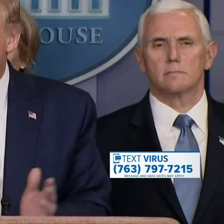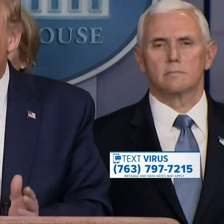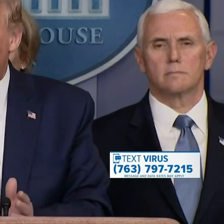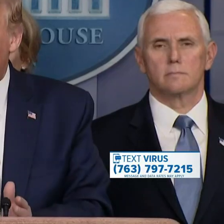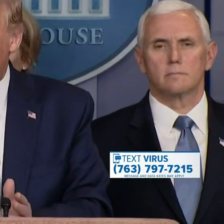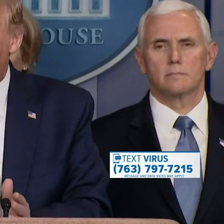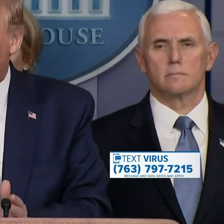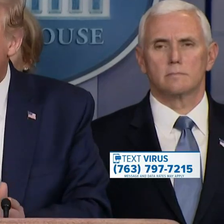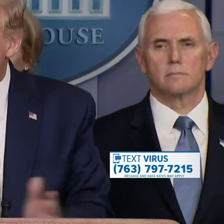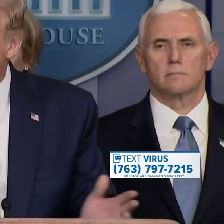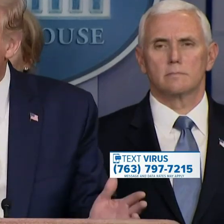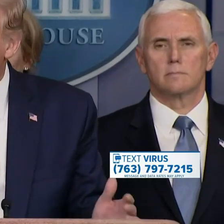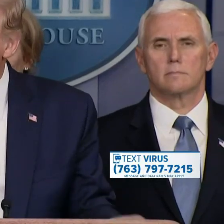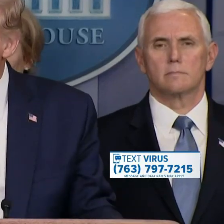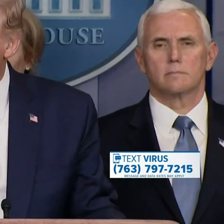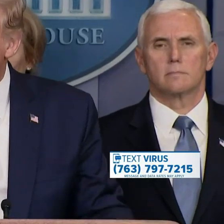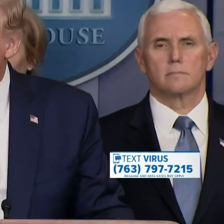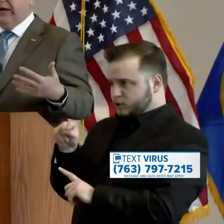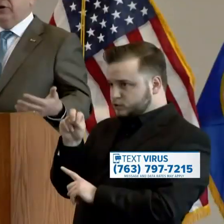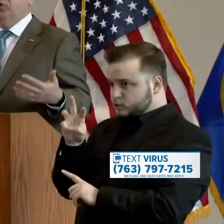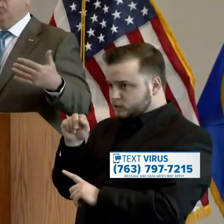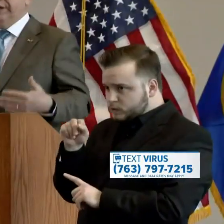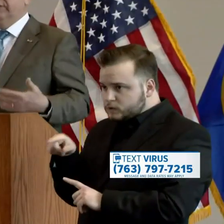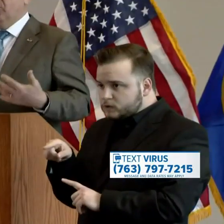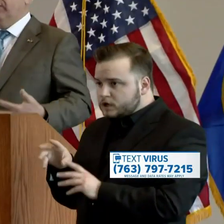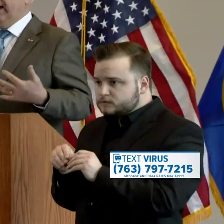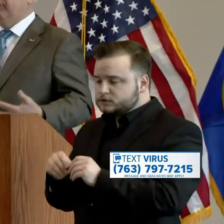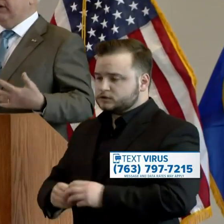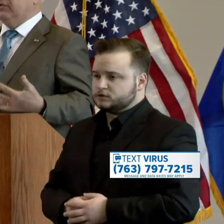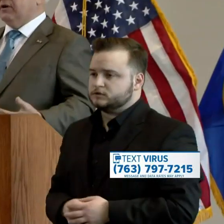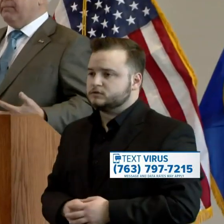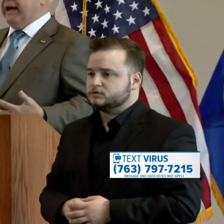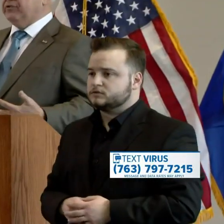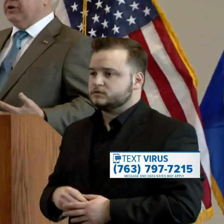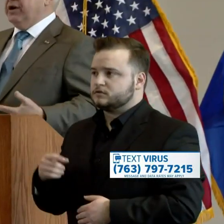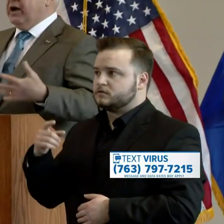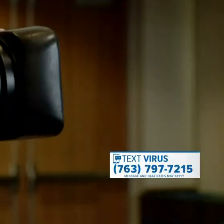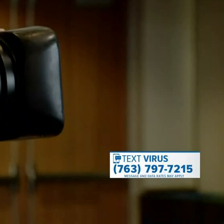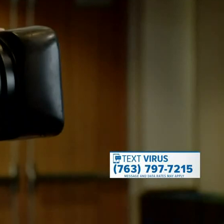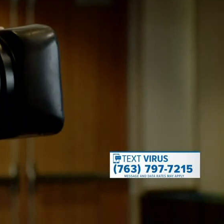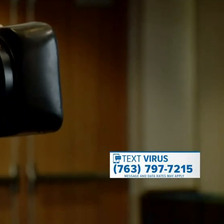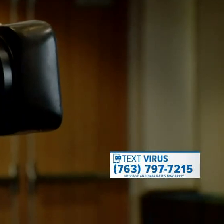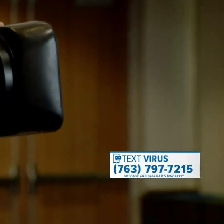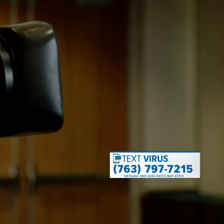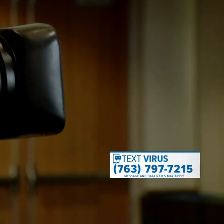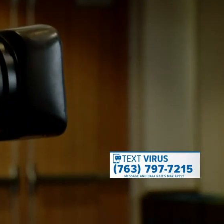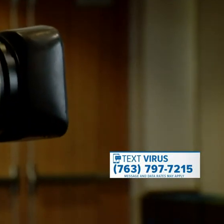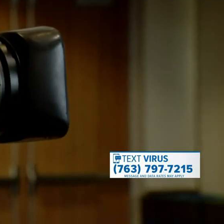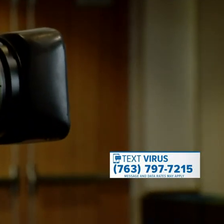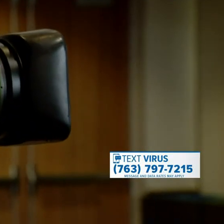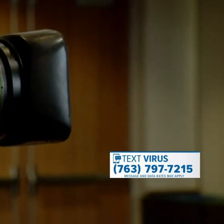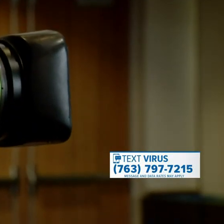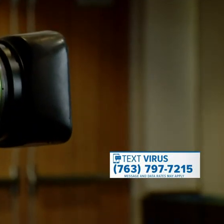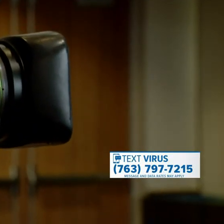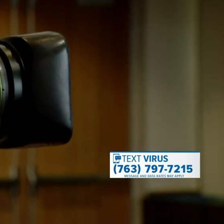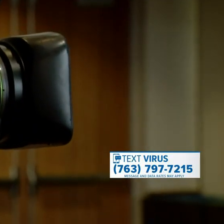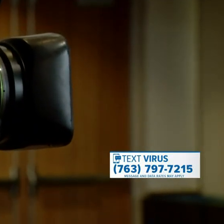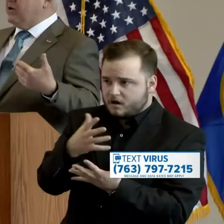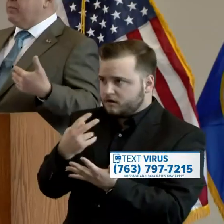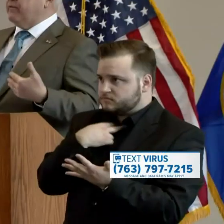WE ARE SUPPOSED TO HAVE HIGH TESTING CAPACITY IN 14 OF THE TESTING CAPACITY IN 14 OF THE TESTING CAPACITY IN 14 OF THE MOST TESTING CAPACITY IN 14 OF THE MOST INFECTED TESTING CAPACITY IN 14 OF THE MOST INFECTED AREAS, TESTING CAPACITY IN 14 OF THE MOST INFECTED AREAS, BUT TESTING CAPACITY IN 14 OF THE MOST INFECTED AREAS, BUT WHAT MOST INFECTED AREAS, BUT WHAT MOST INFECTED AREAS, BUT WHAT IT MOST INFECTED AREAS, BUT WHAT IT DID MOST INFECTED AREAS, BUT WHAT IT DID WAS MOST INFECTED AREAS, BUT WHAT IT DID WAS IT MOST INFECTED AREAS, BUT WHAT IT DID WAS IT DRIED MOST INFECTED AREAS, BUT WHAT IT DID WAS IT DRIED US MOST INFECTED AREAS, BUT WHAT IT DID WAS IT DRIED US UP MOST INFECTED AREAS, BUT WHAT IT DID WAS IT DRIED US UP TO IT DID WAS IT DRIED US UP TO IT DID WAS IT DRIED US UP TO BASICALLY IT DID WAS IT DRIED US UP TO BASICALLY ZERO. BASICALLY ZERO.